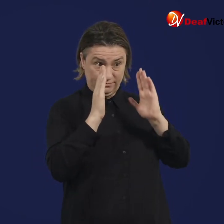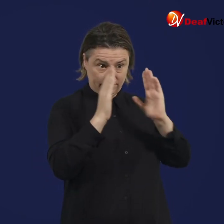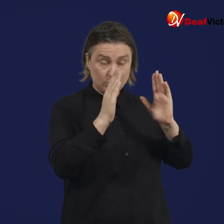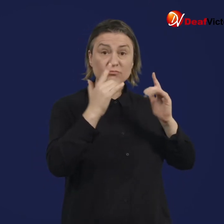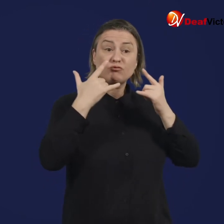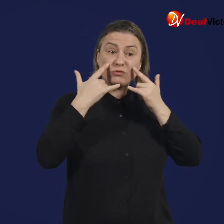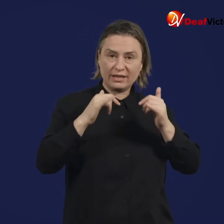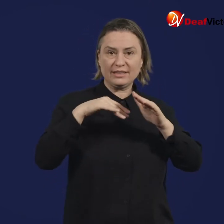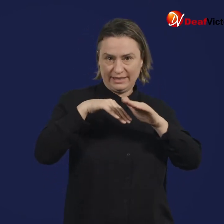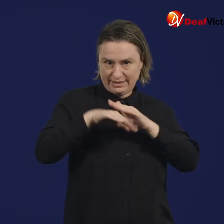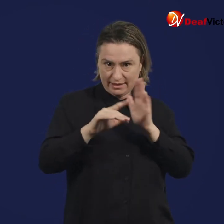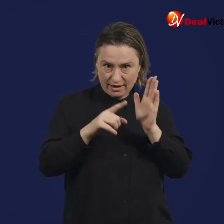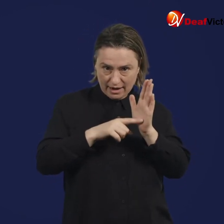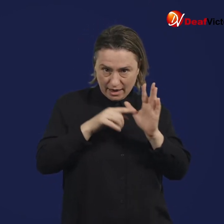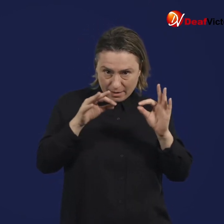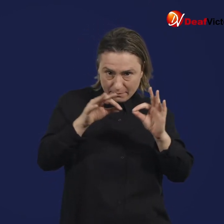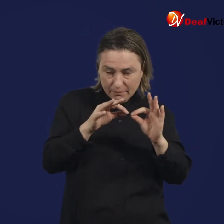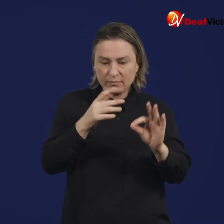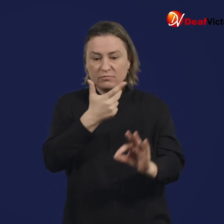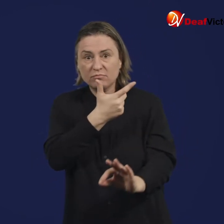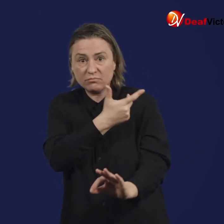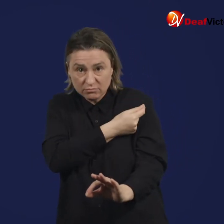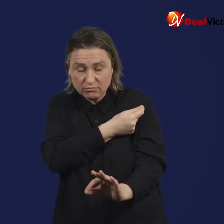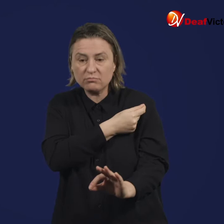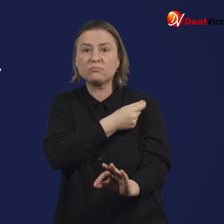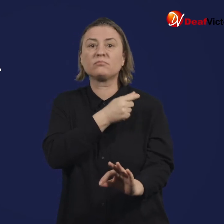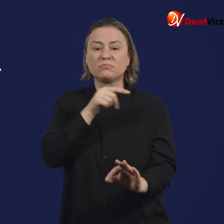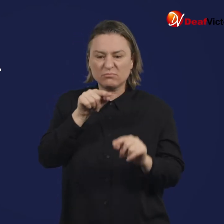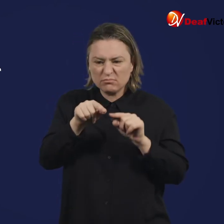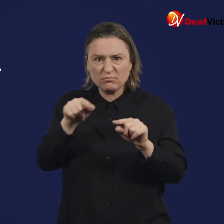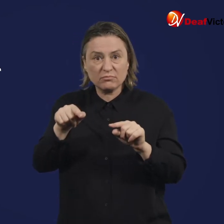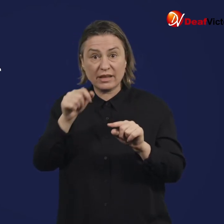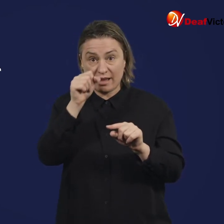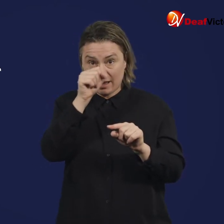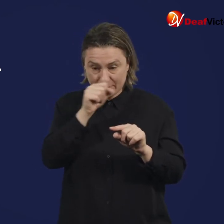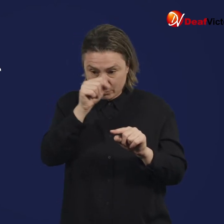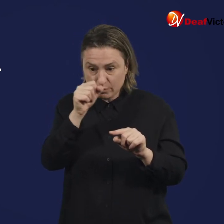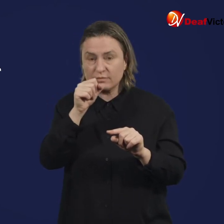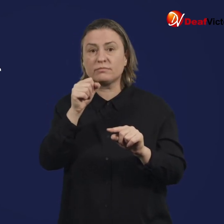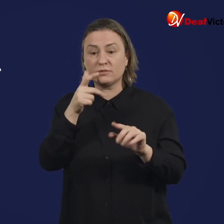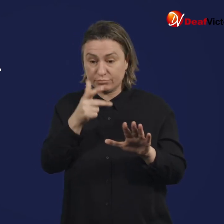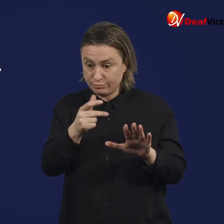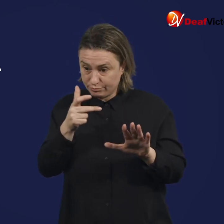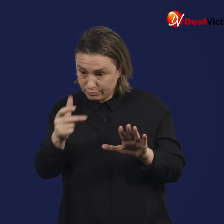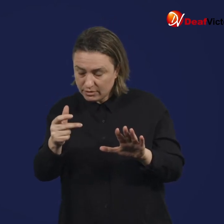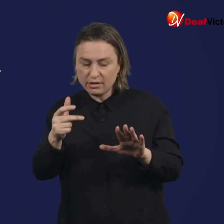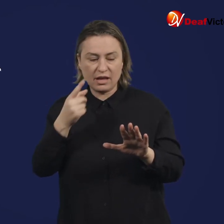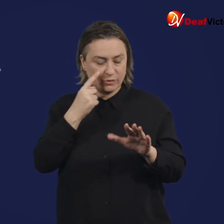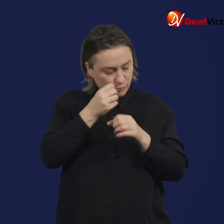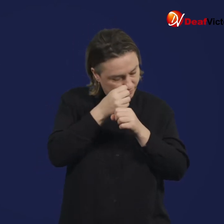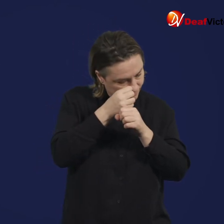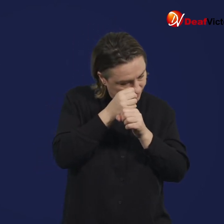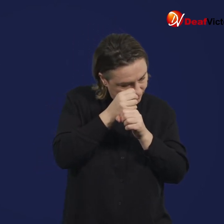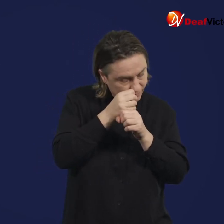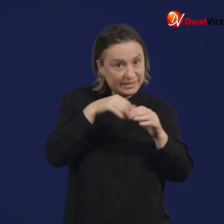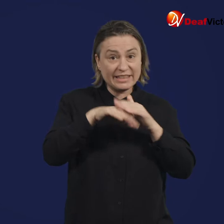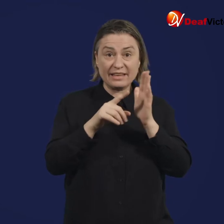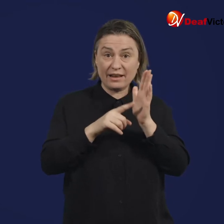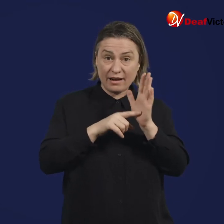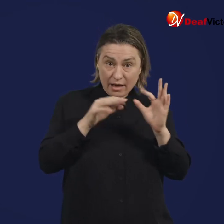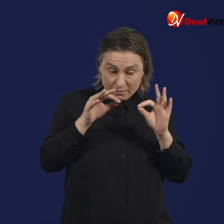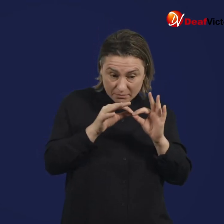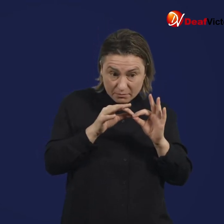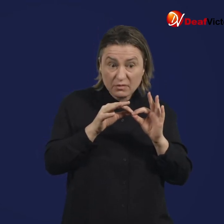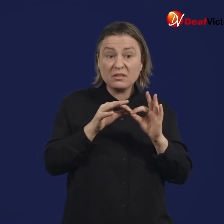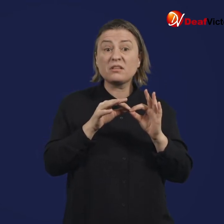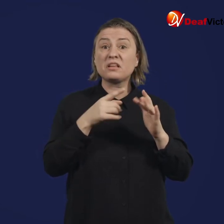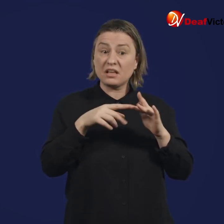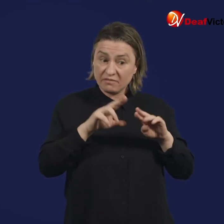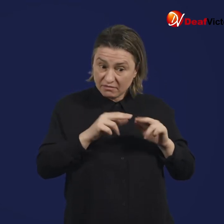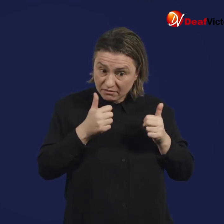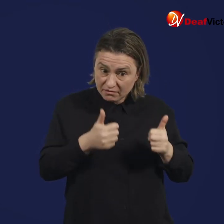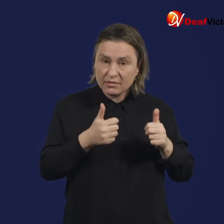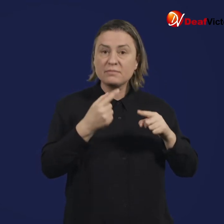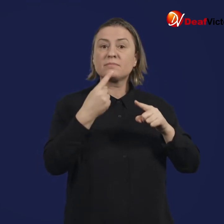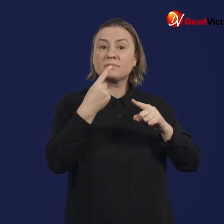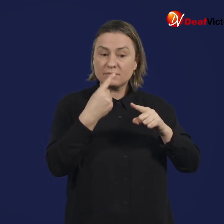The preclinical trials take place via laboratory and animal studies.